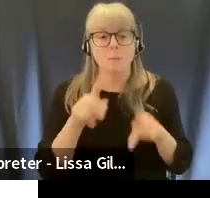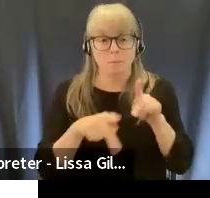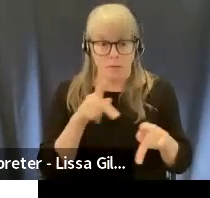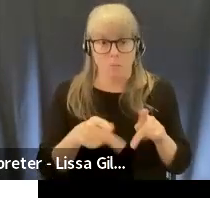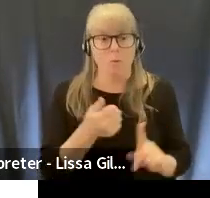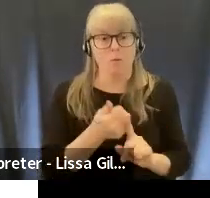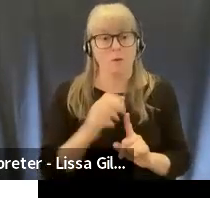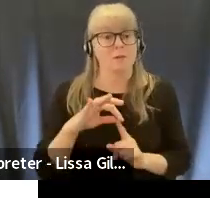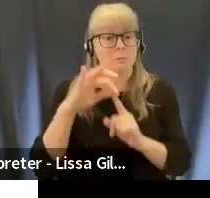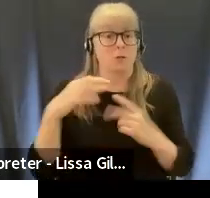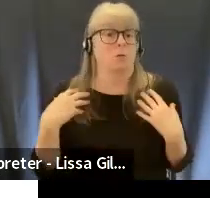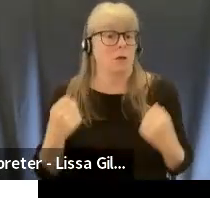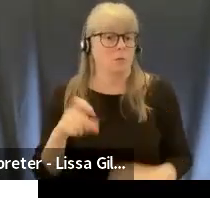But there's other people who evacuated as well, and so that very cross has a broader.